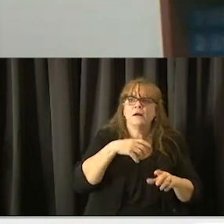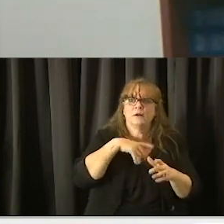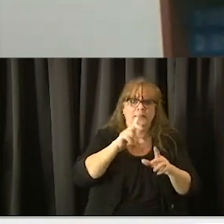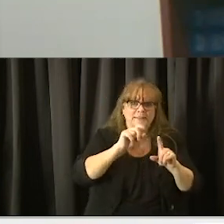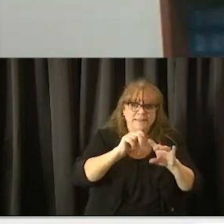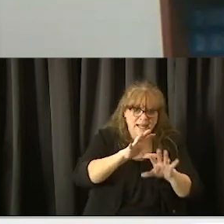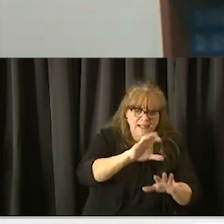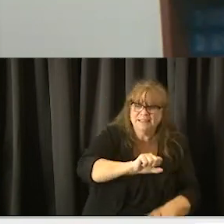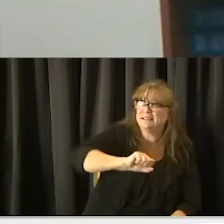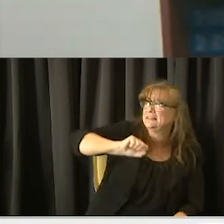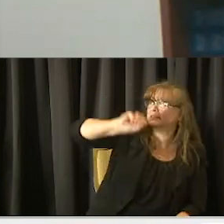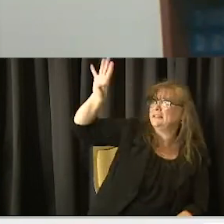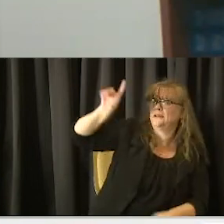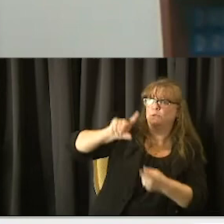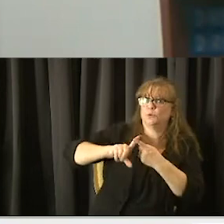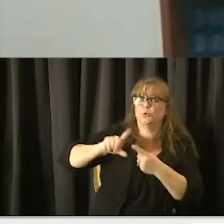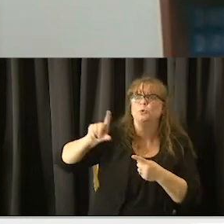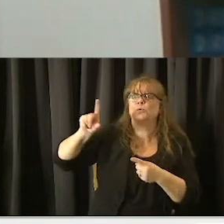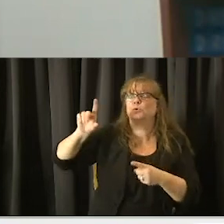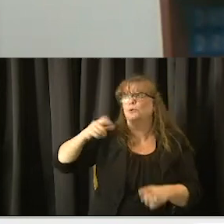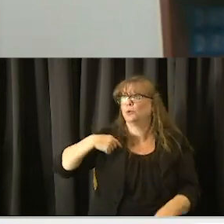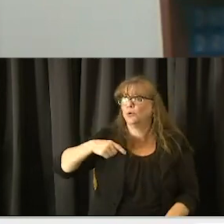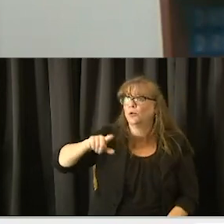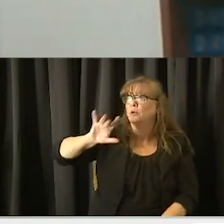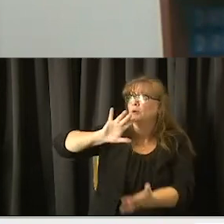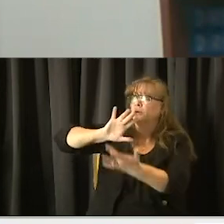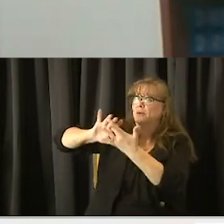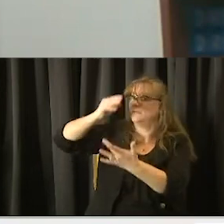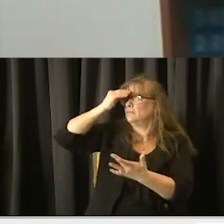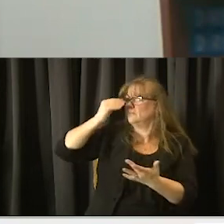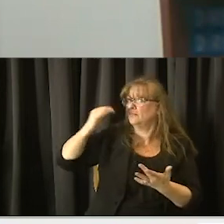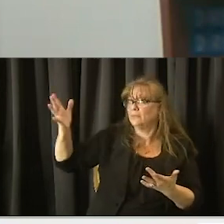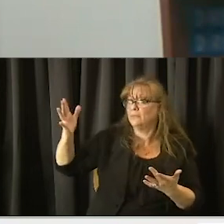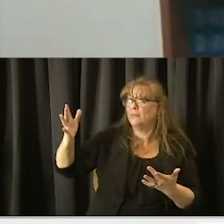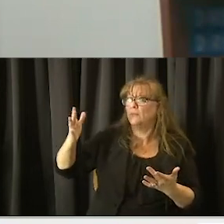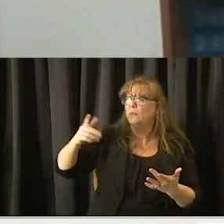algorithms that we use to analyze the data we shared our data with cdc they were